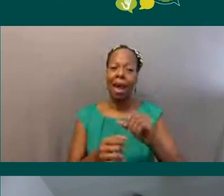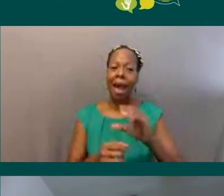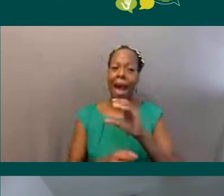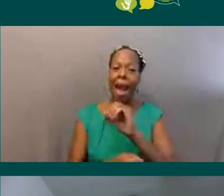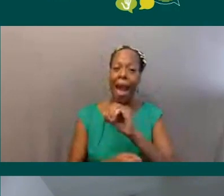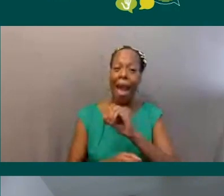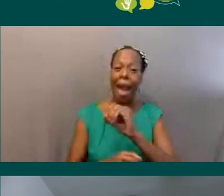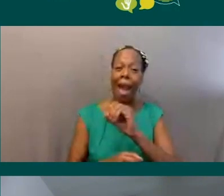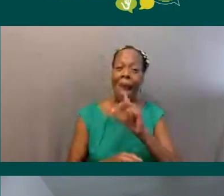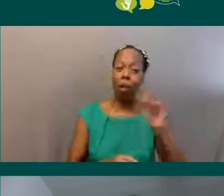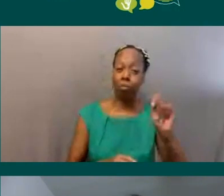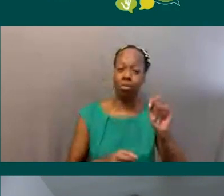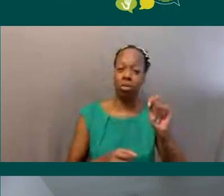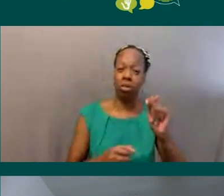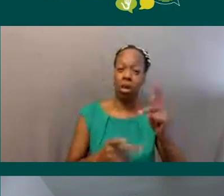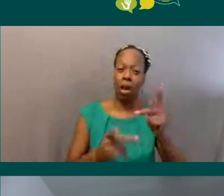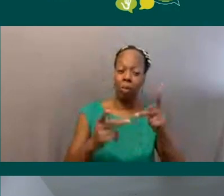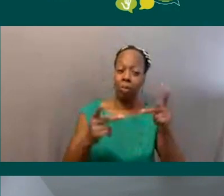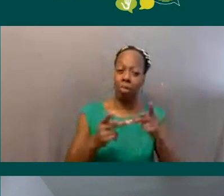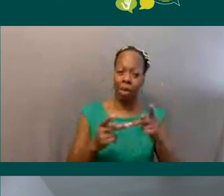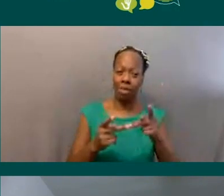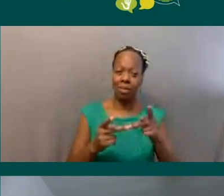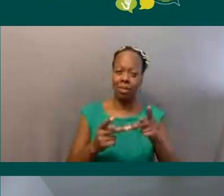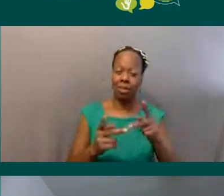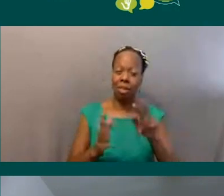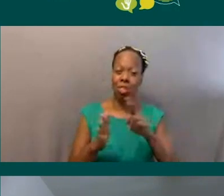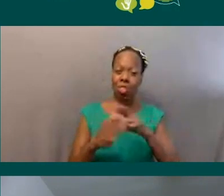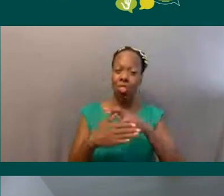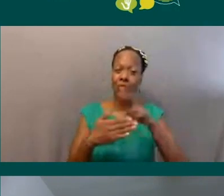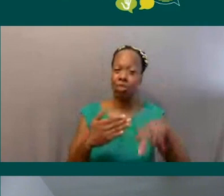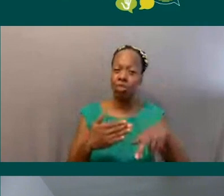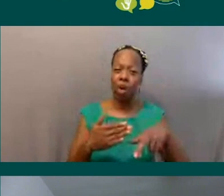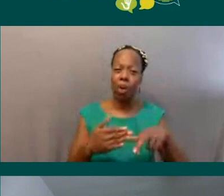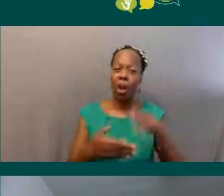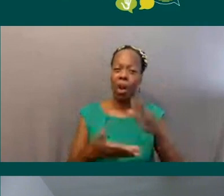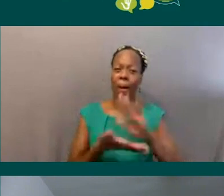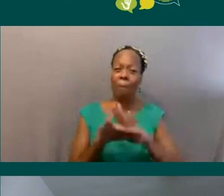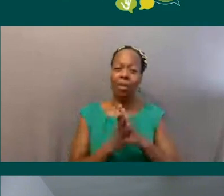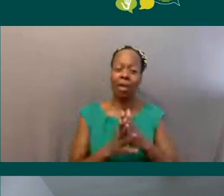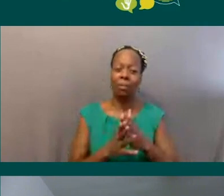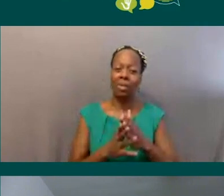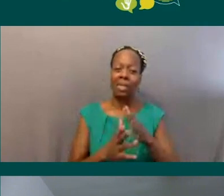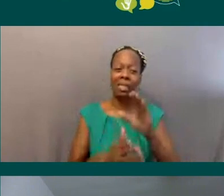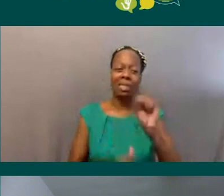it could make it difficult to care for them to bathe them, change them, dress and position them.